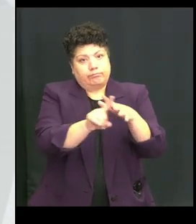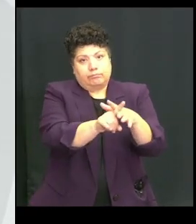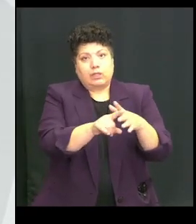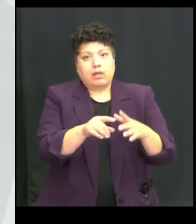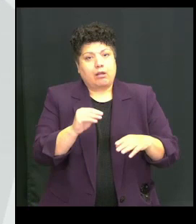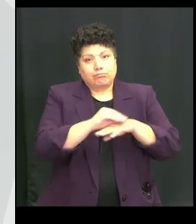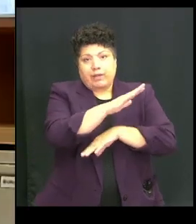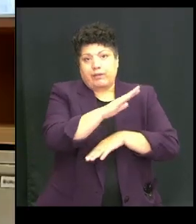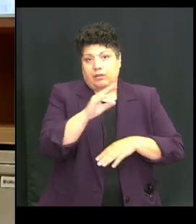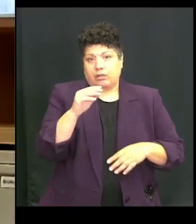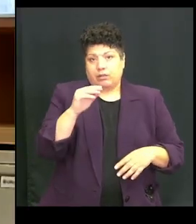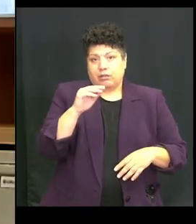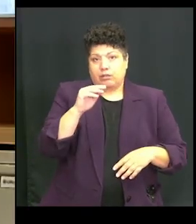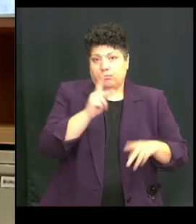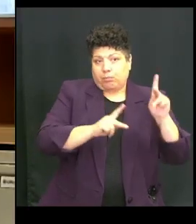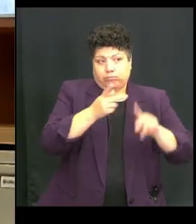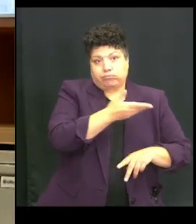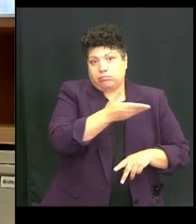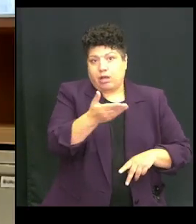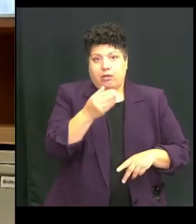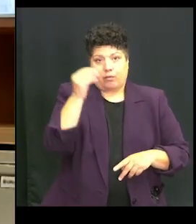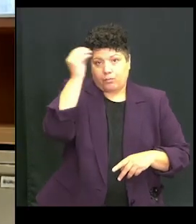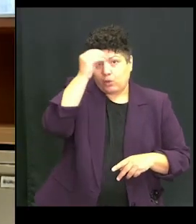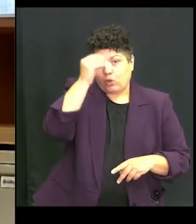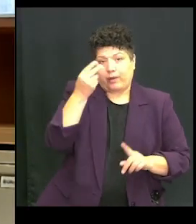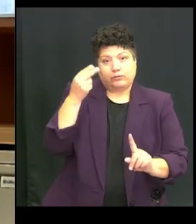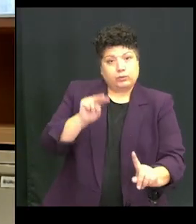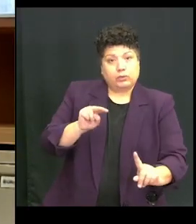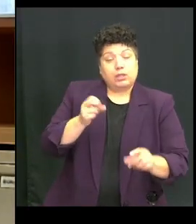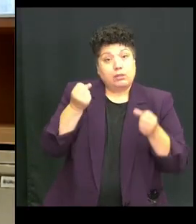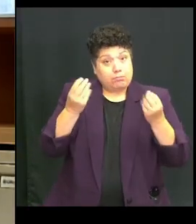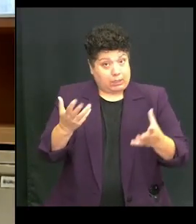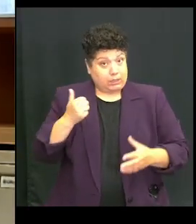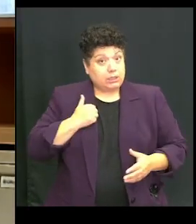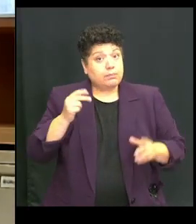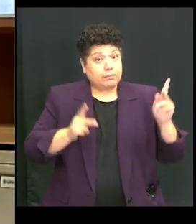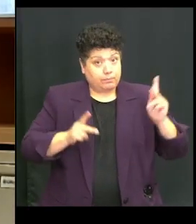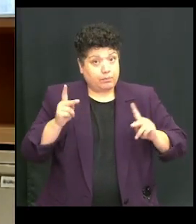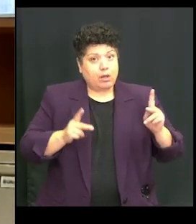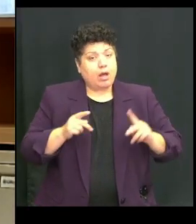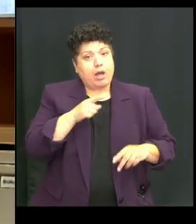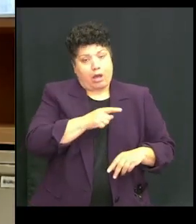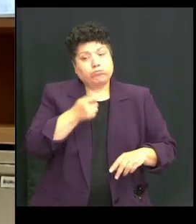But there are a lot of people, a lot of Canadians that do consume American media.